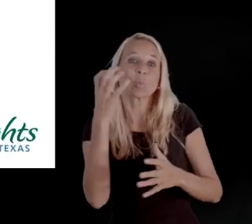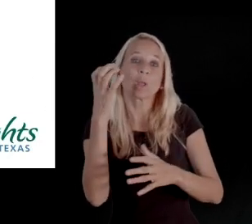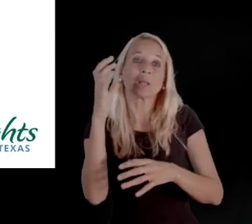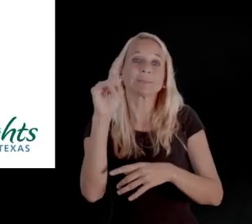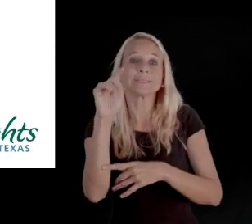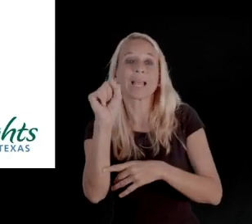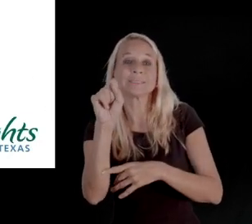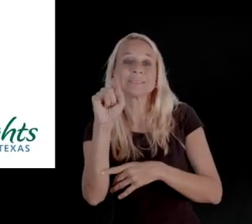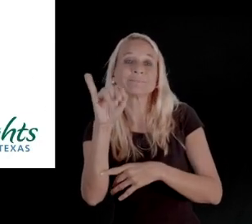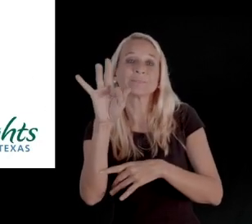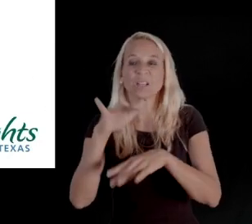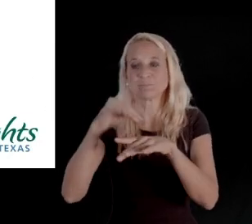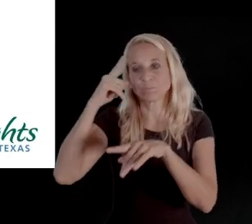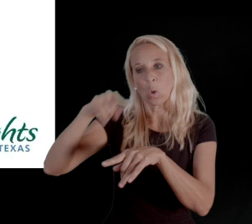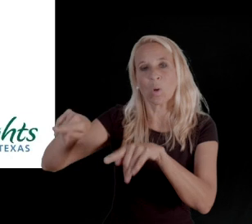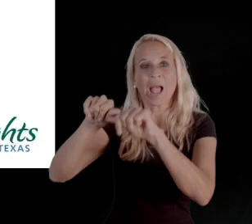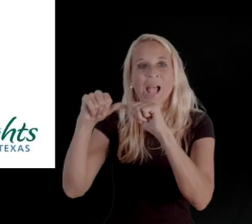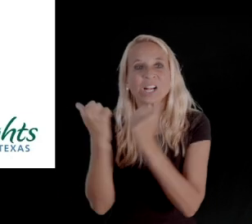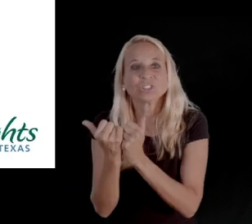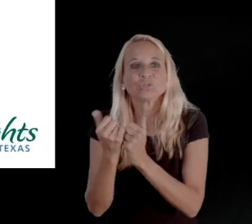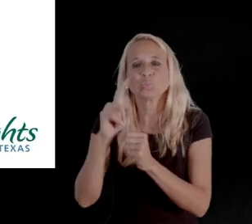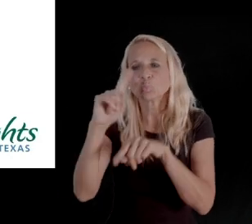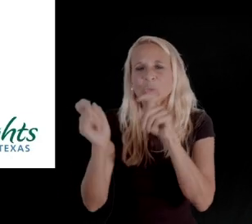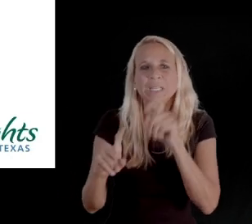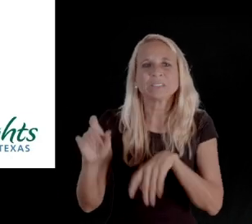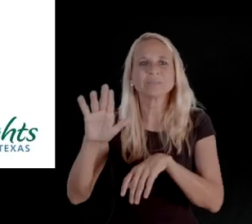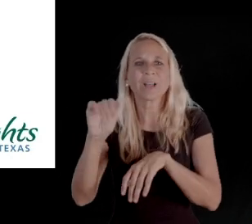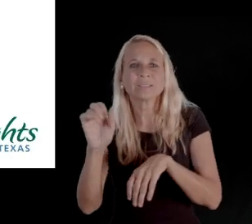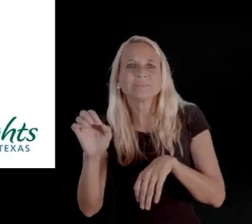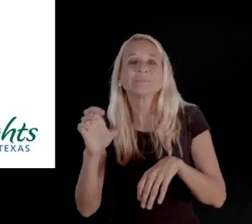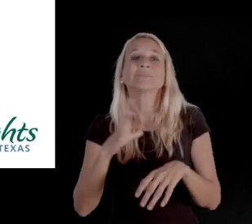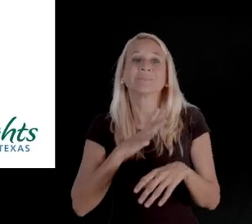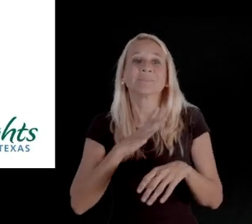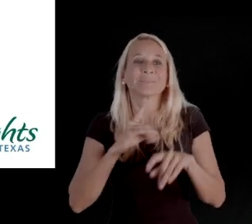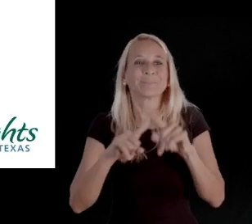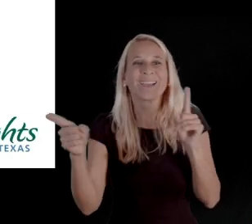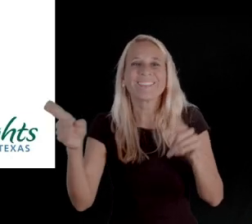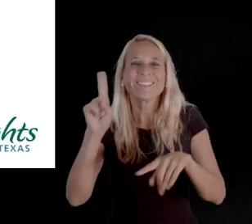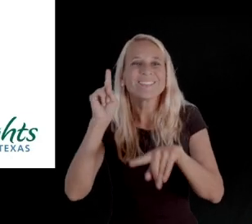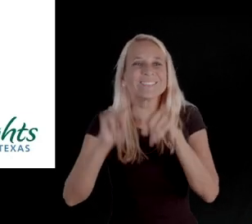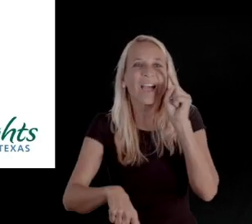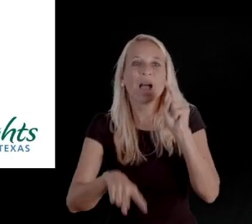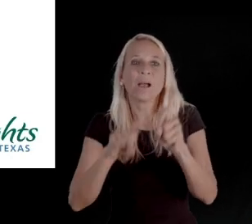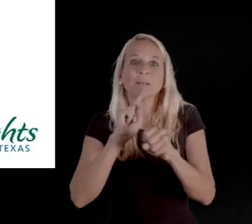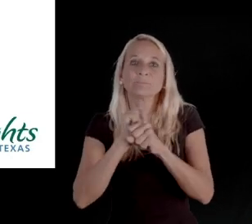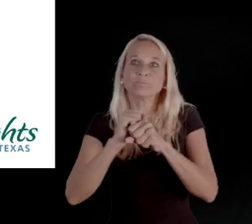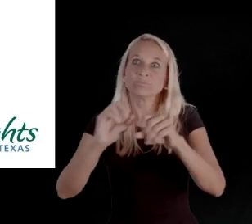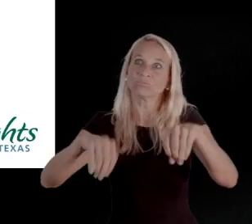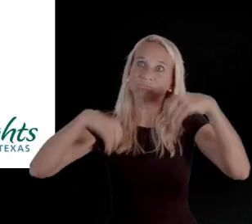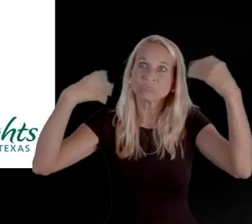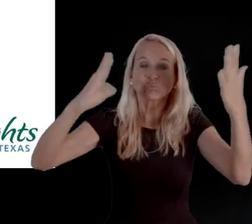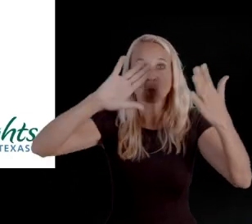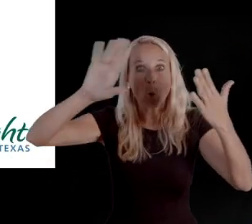agency's behalf questions to help their case, but they can't physically provide a whole lot of information.